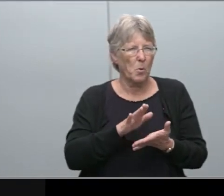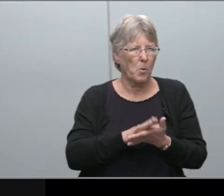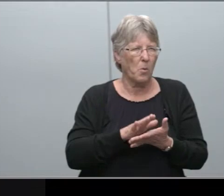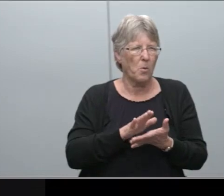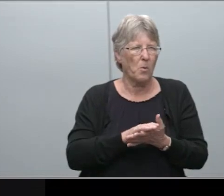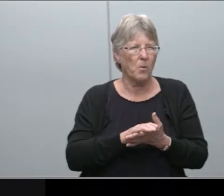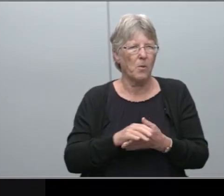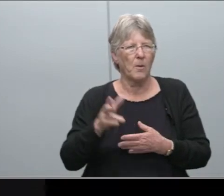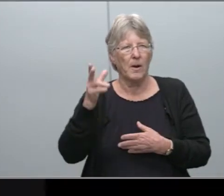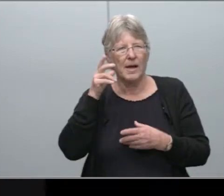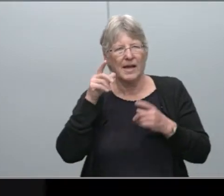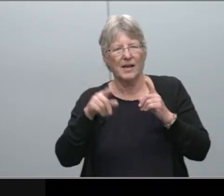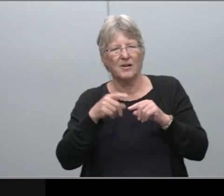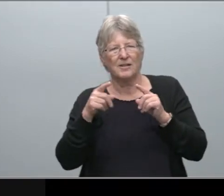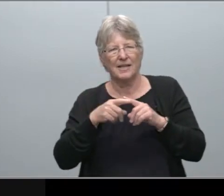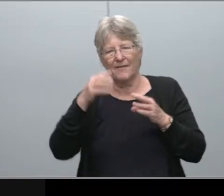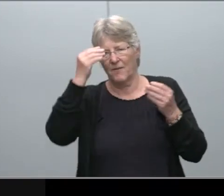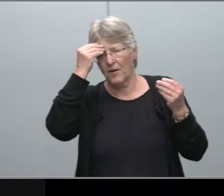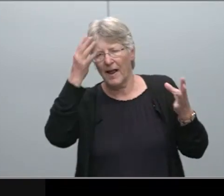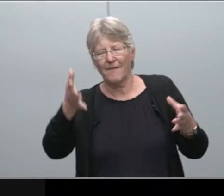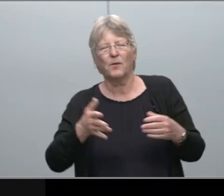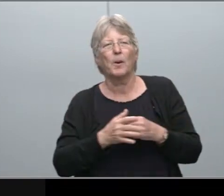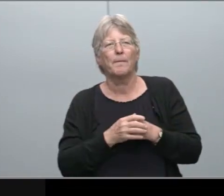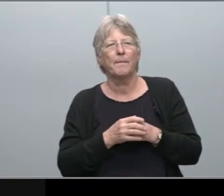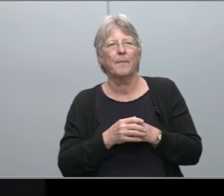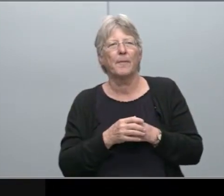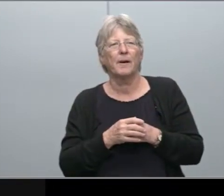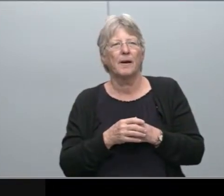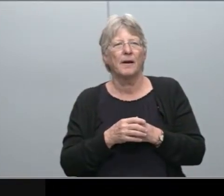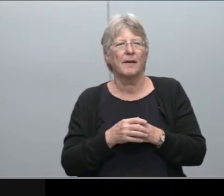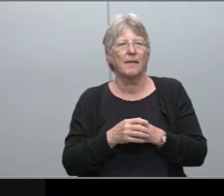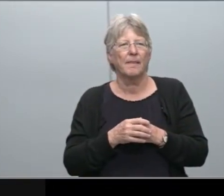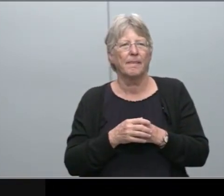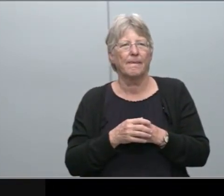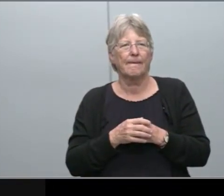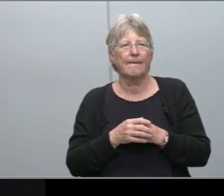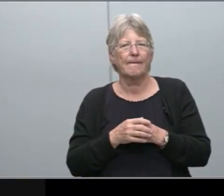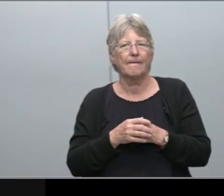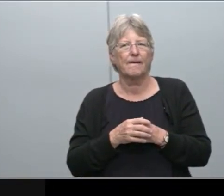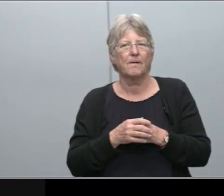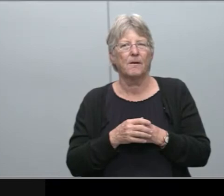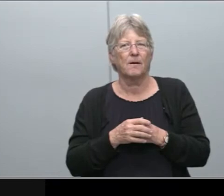we are listening to what you're saying, and we're taking in all your input.